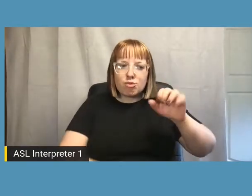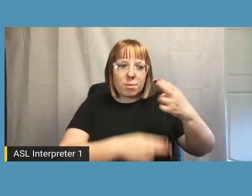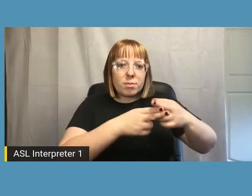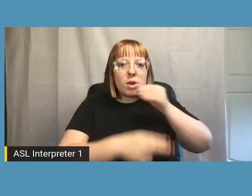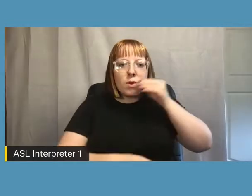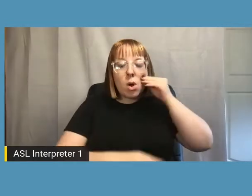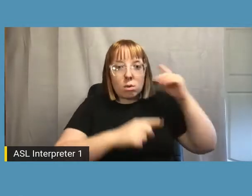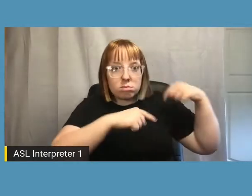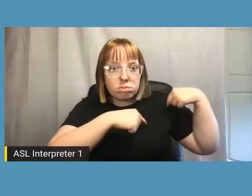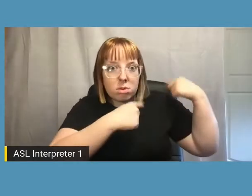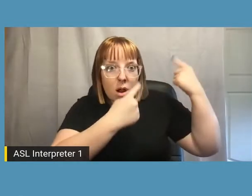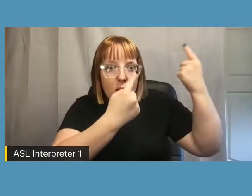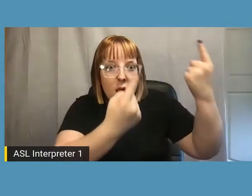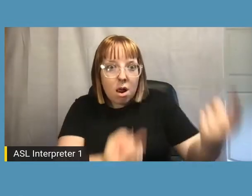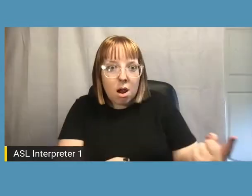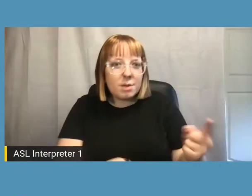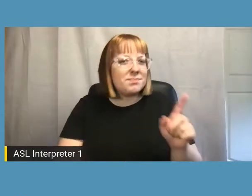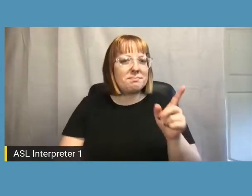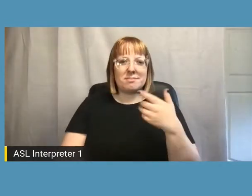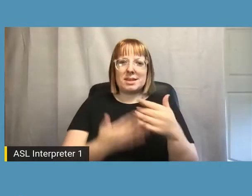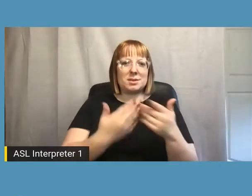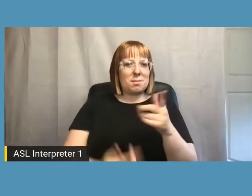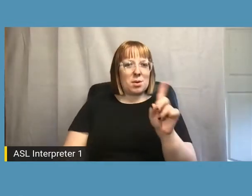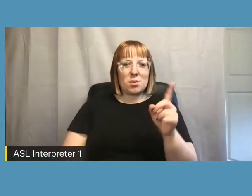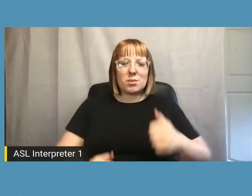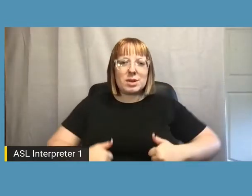please let us acknowledge indigenous nations as living communities